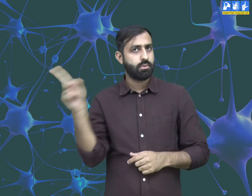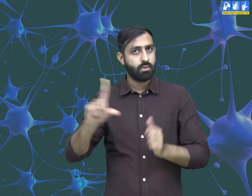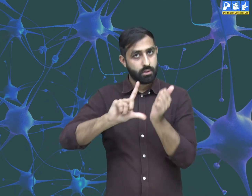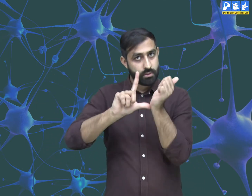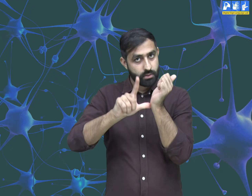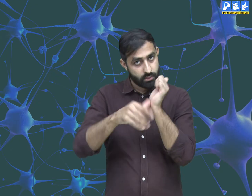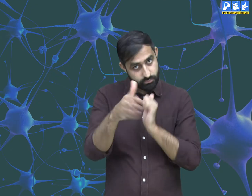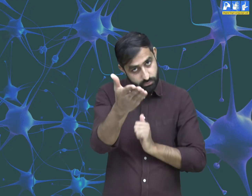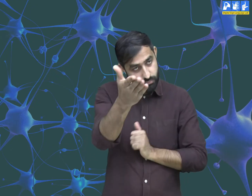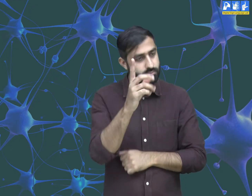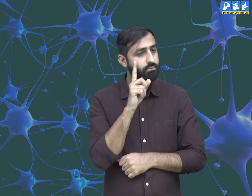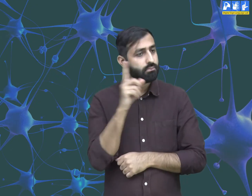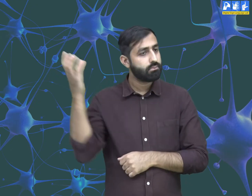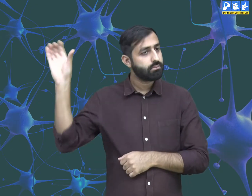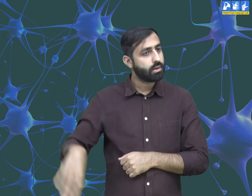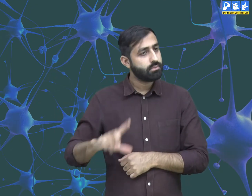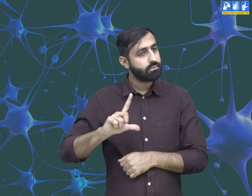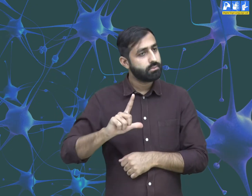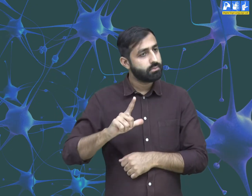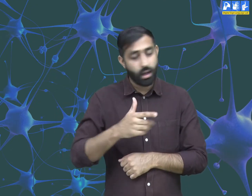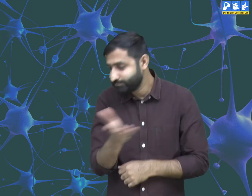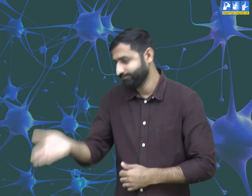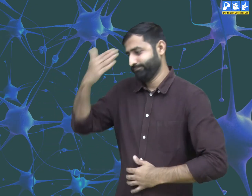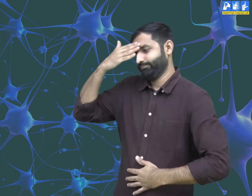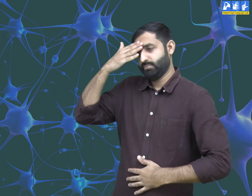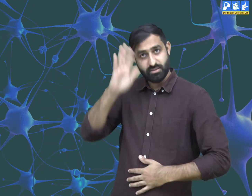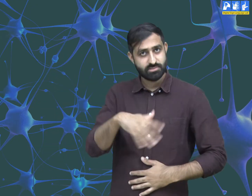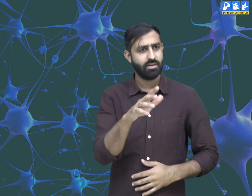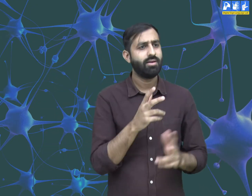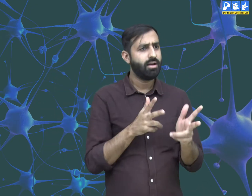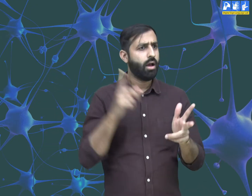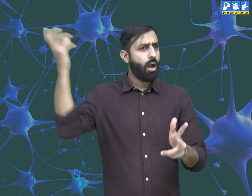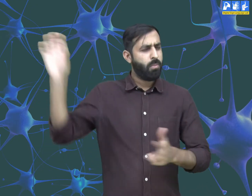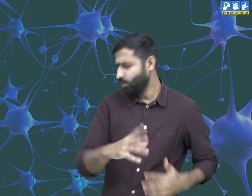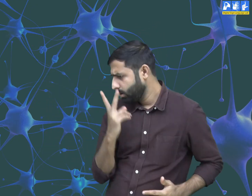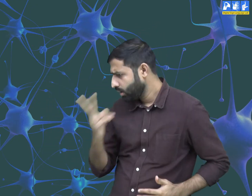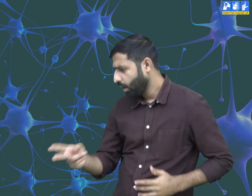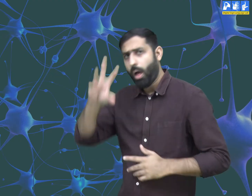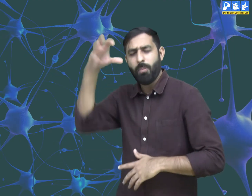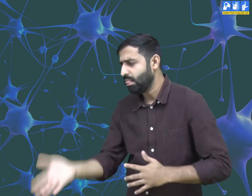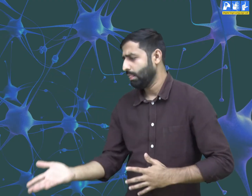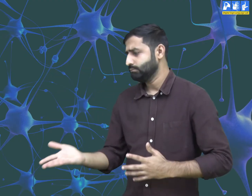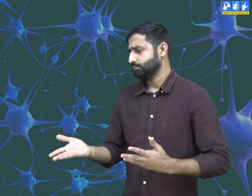each other meanwhile if something falls down they instantly look at the thing